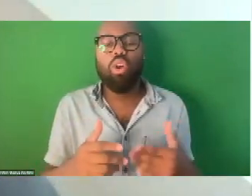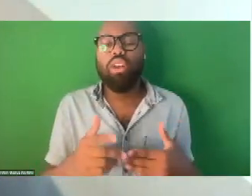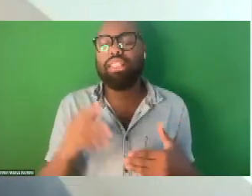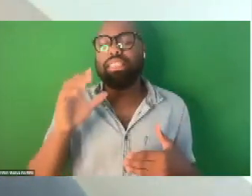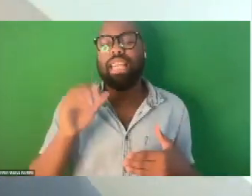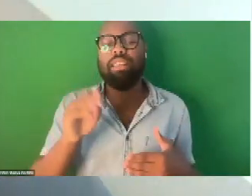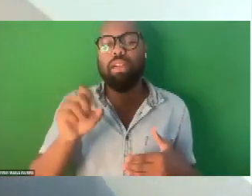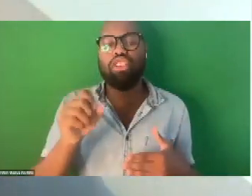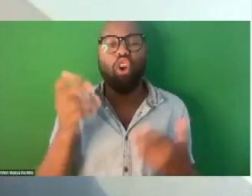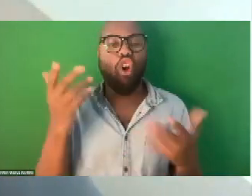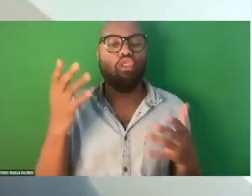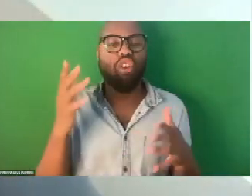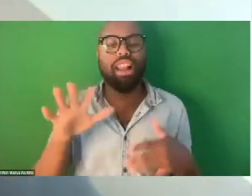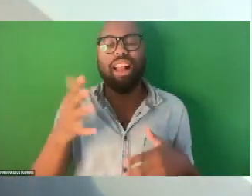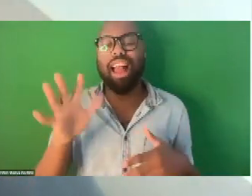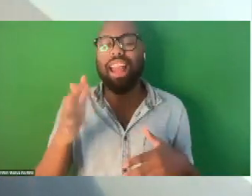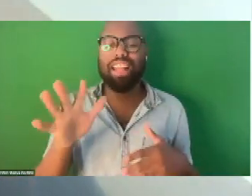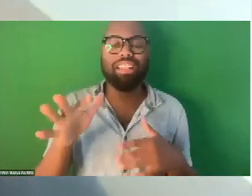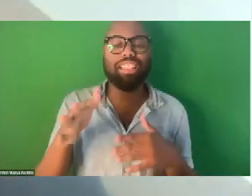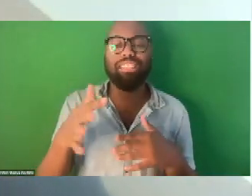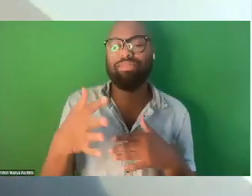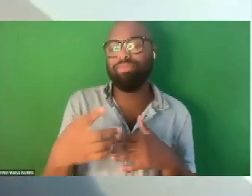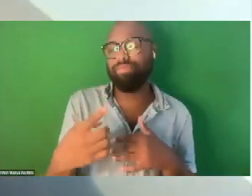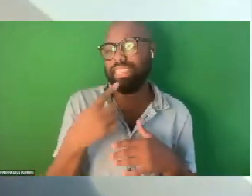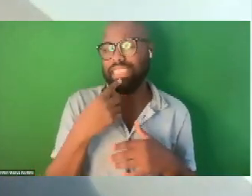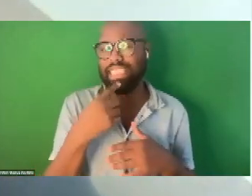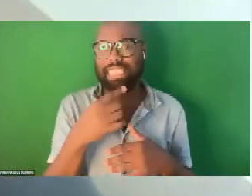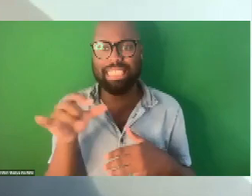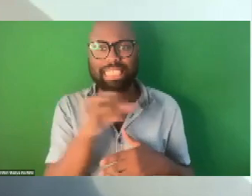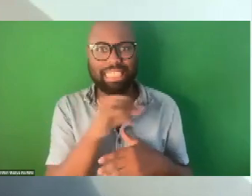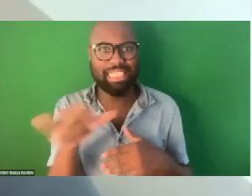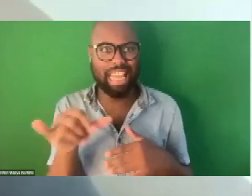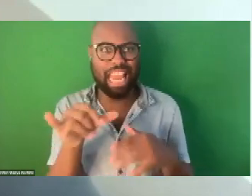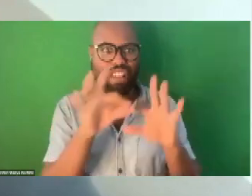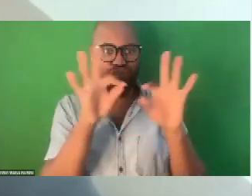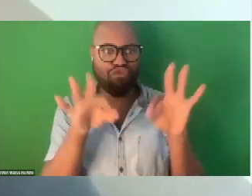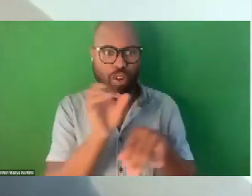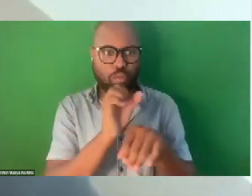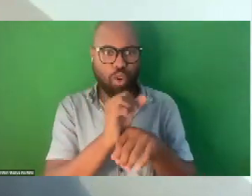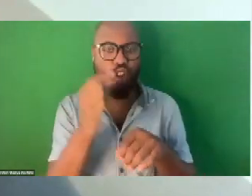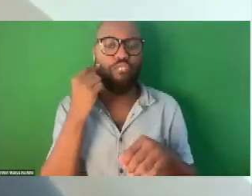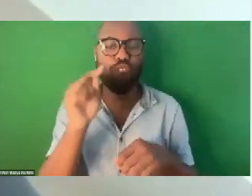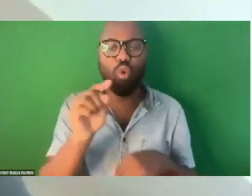the same framework for thinking about insurers and limiting insurer overhead